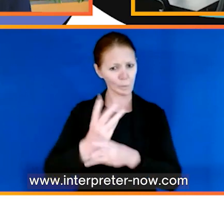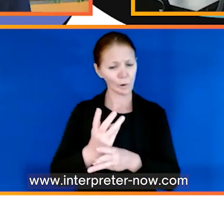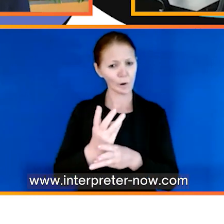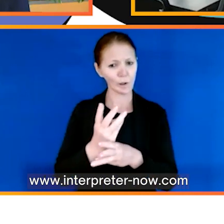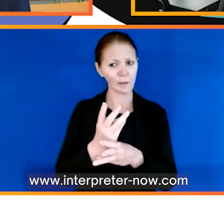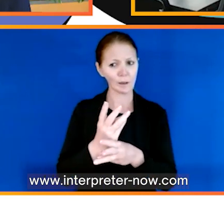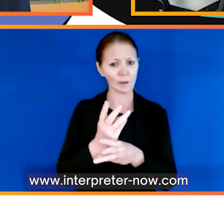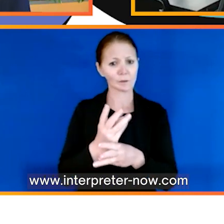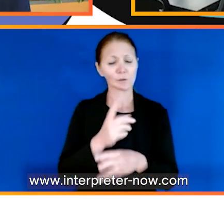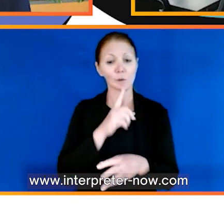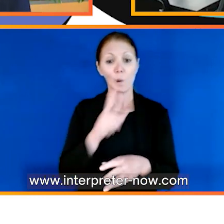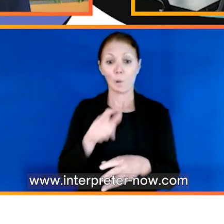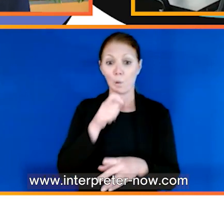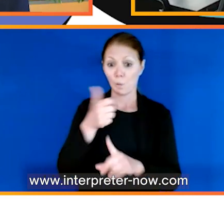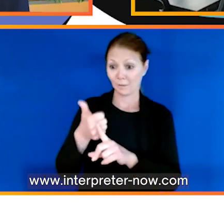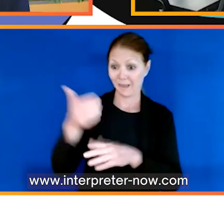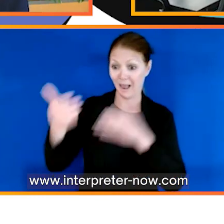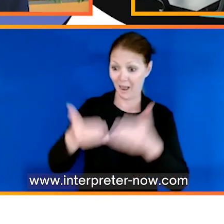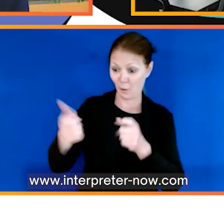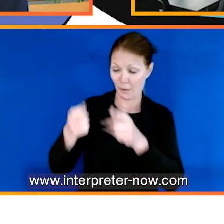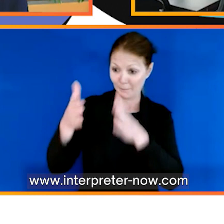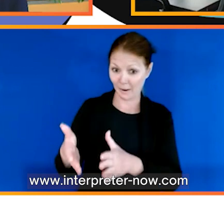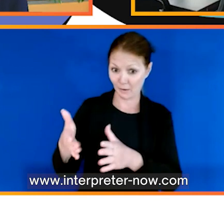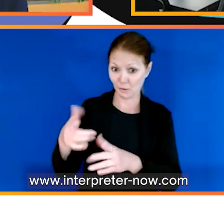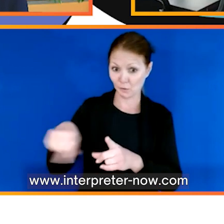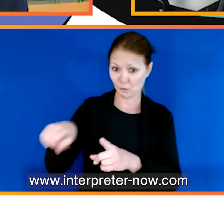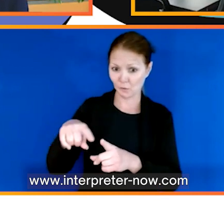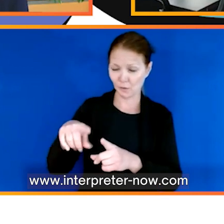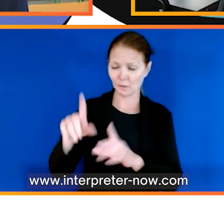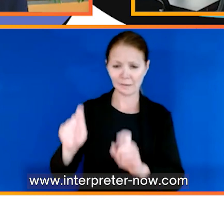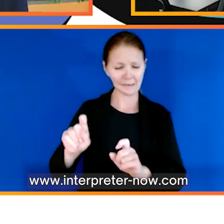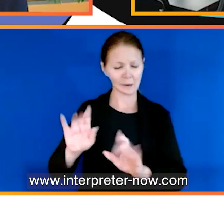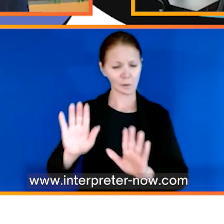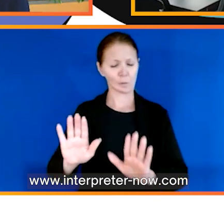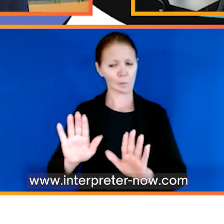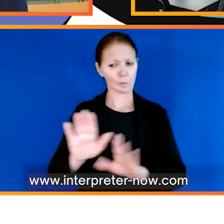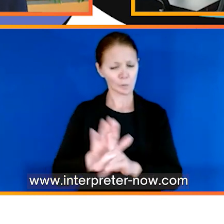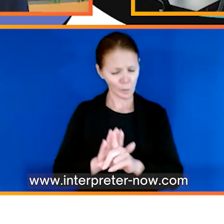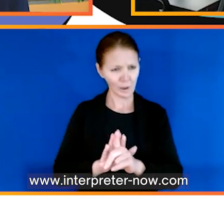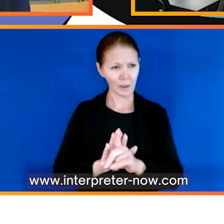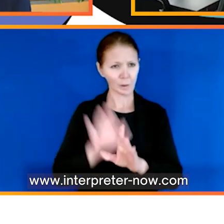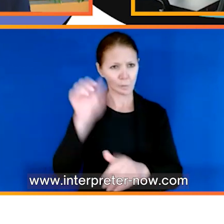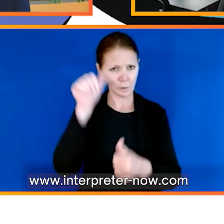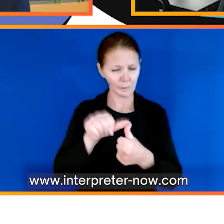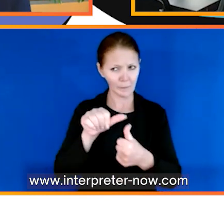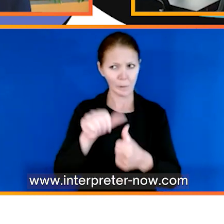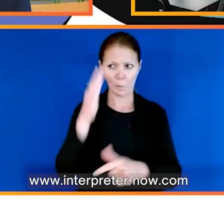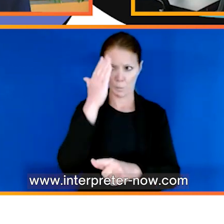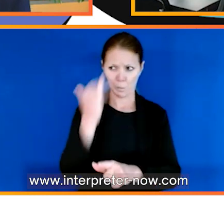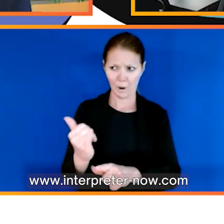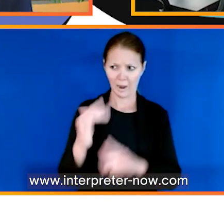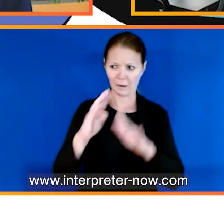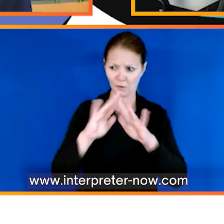Remember that people on your team might be extra stressed, especially if you're doing